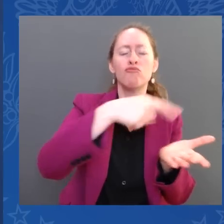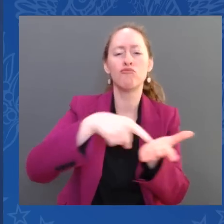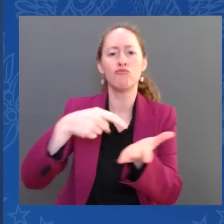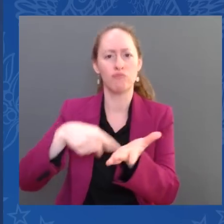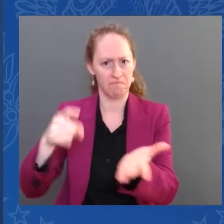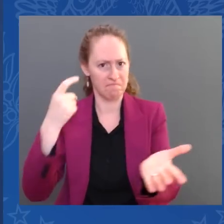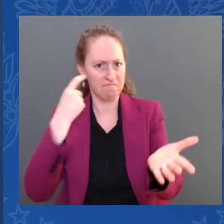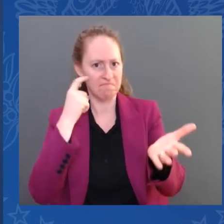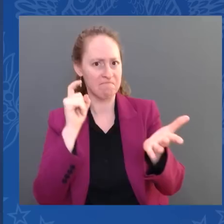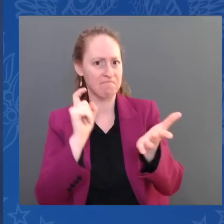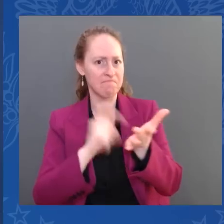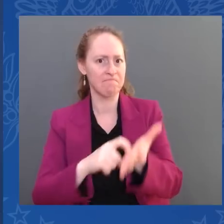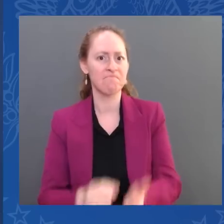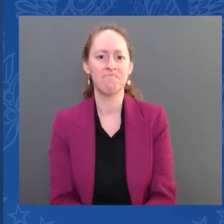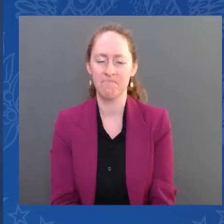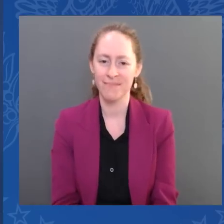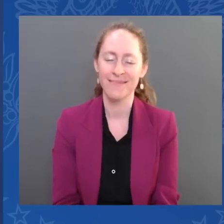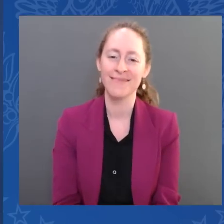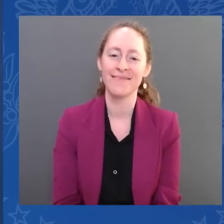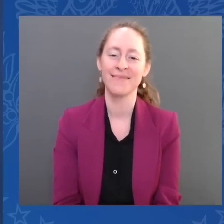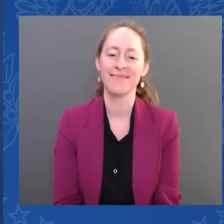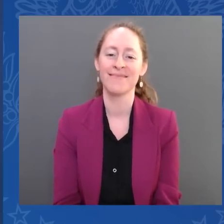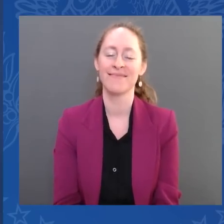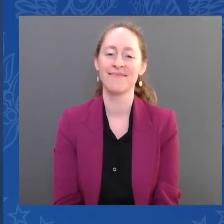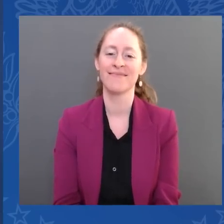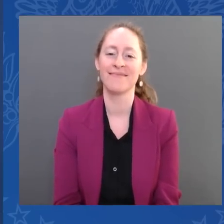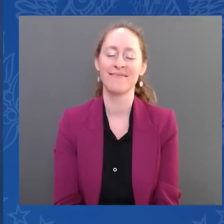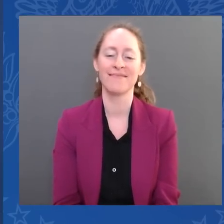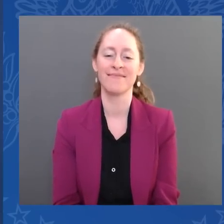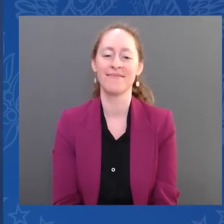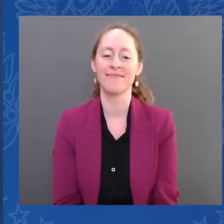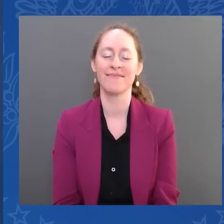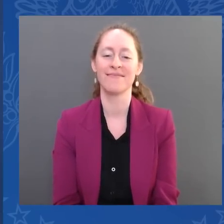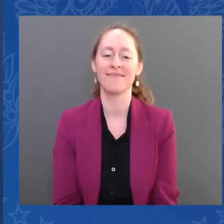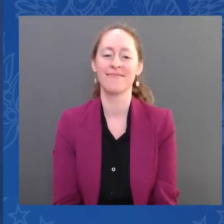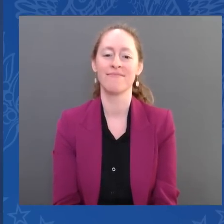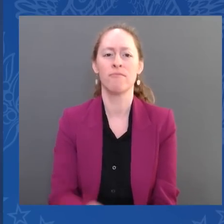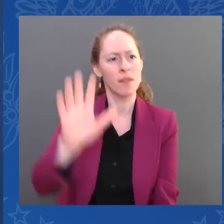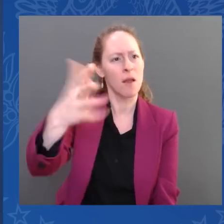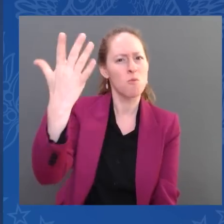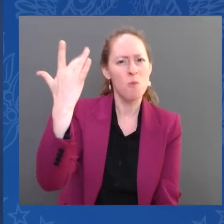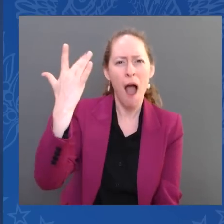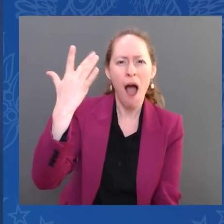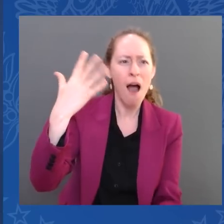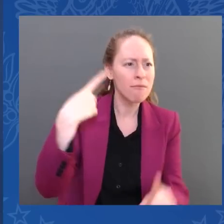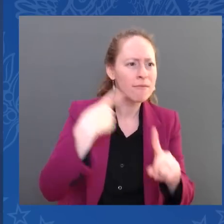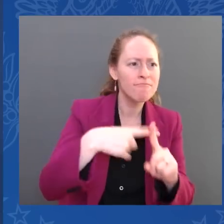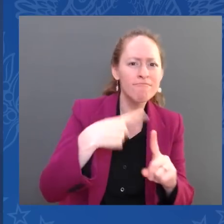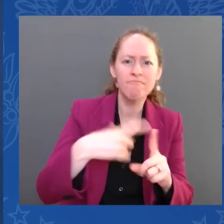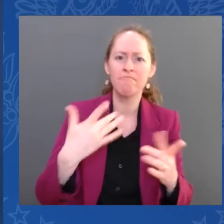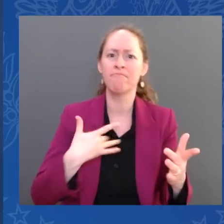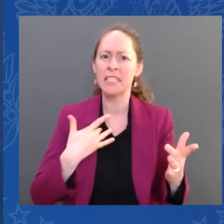is part of the reason why Americans applied to start more new small businesses last year than ever before in American history.